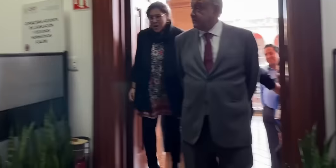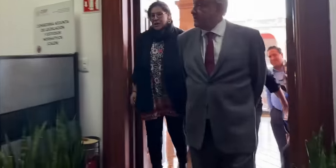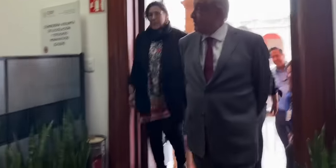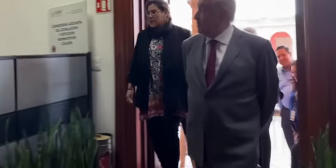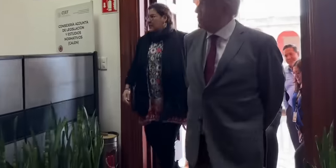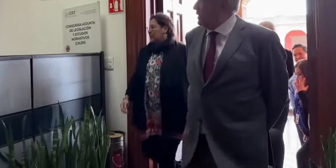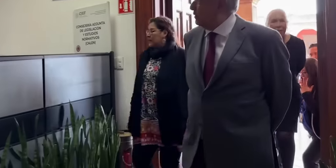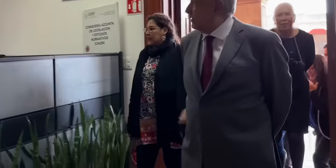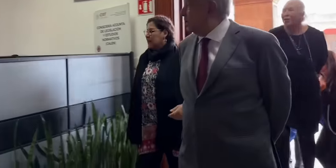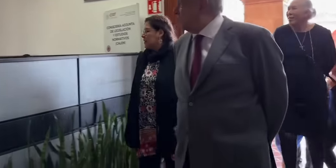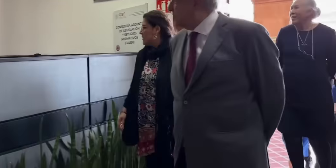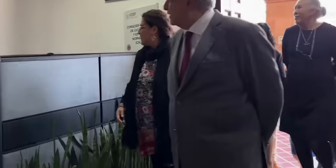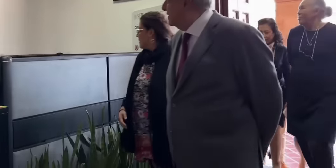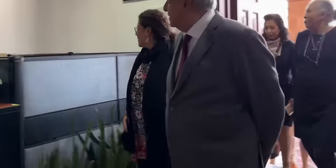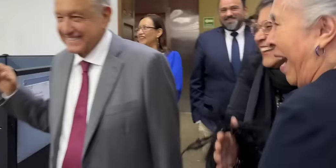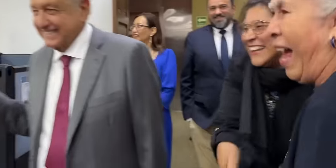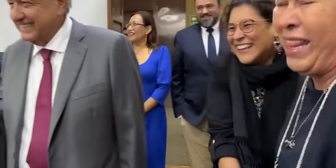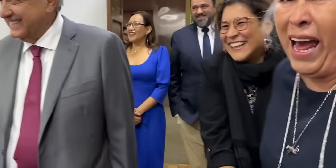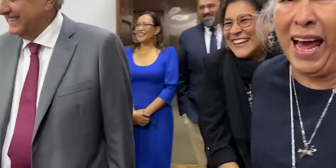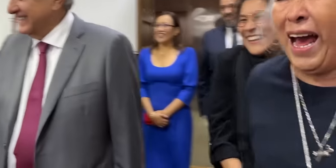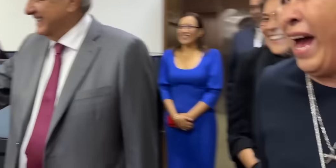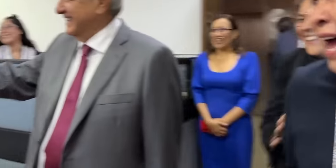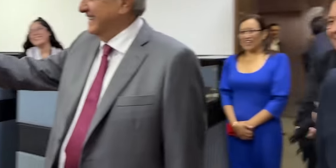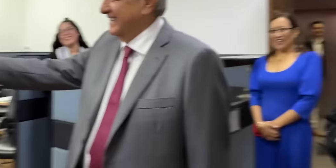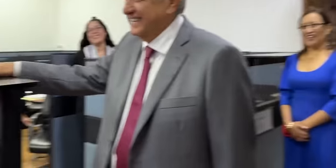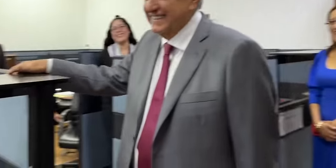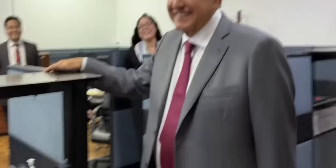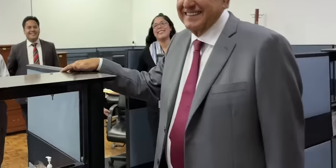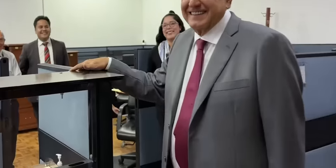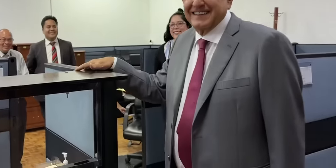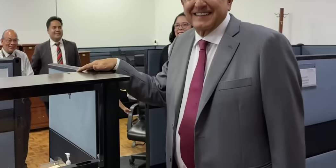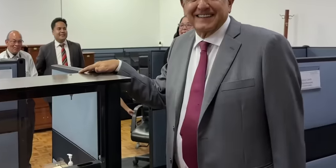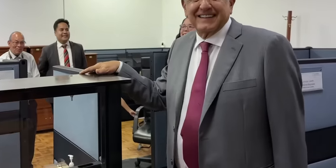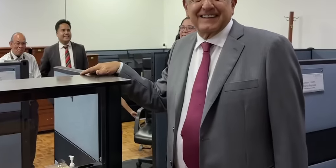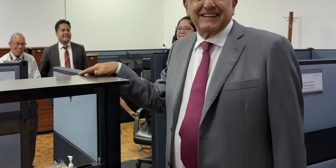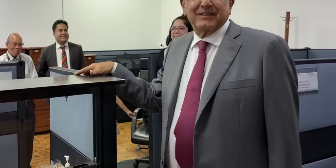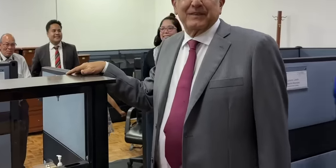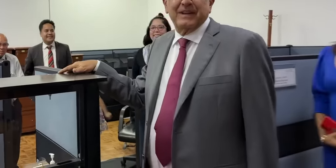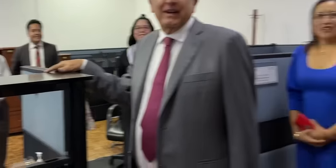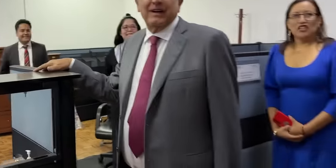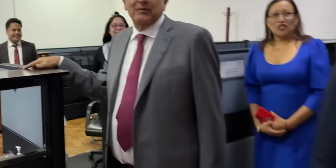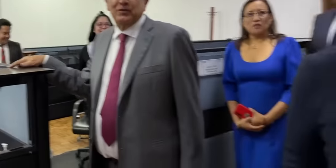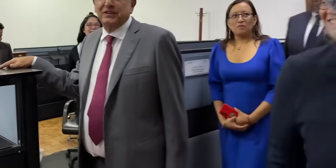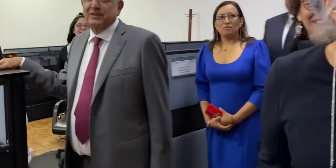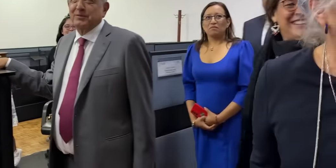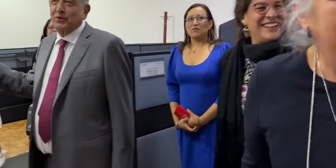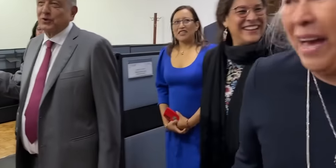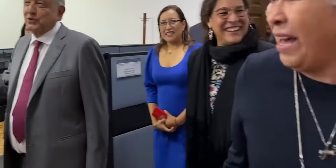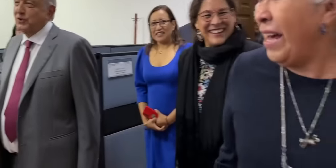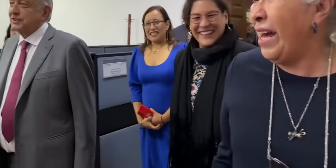López Obrador exhibits at the morning conference a letter from the United States where revealed the